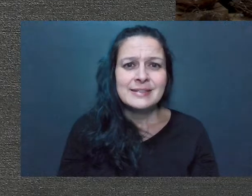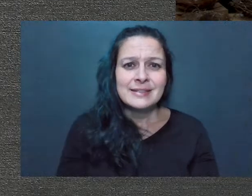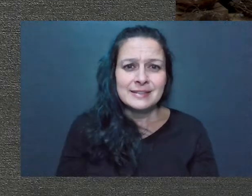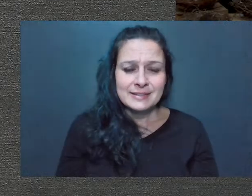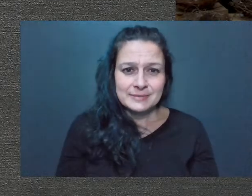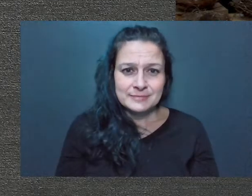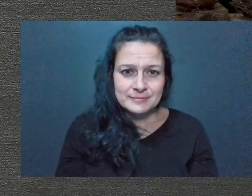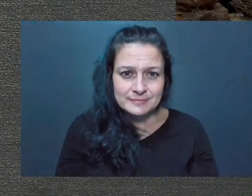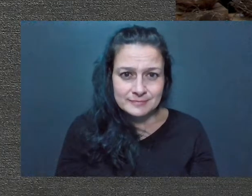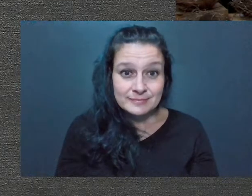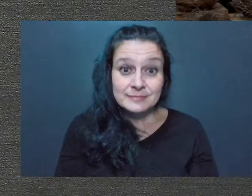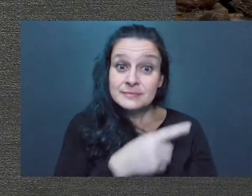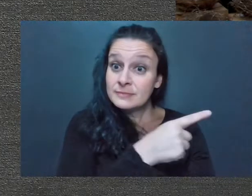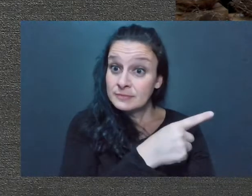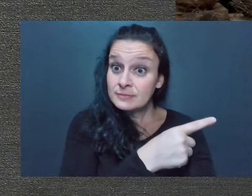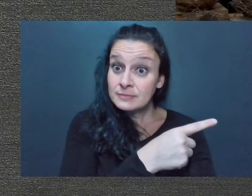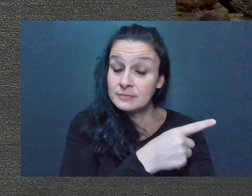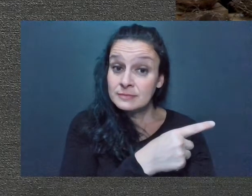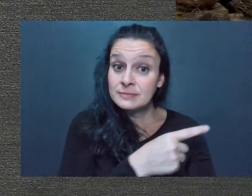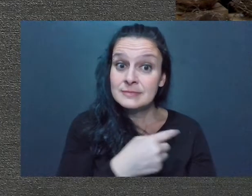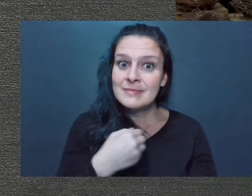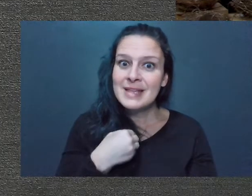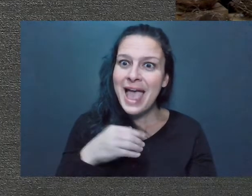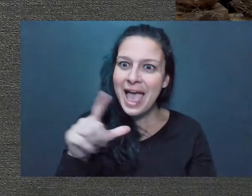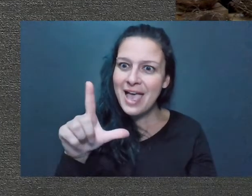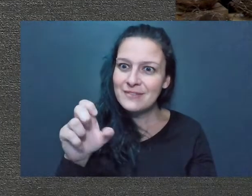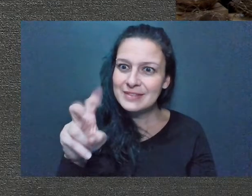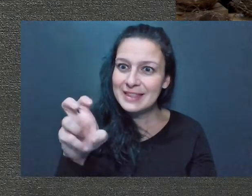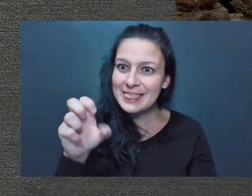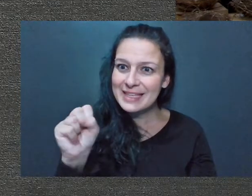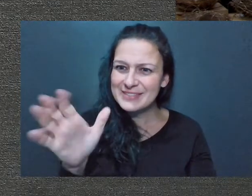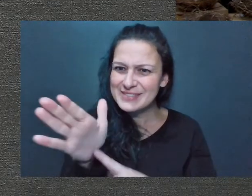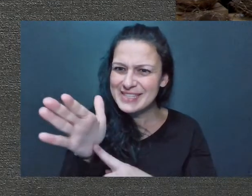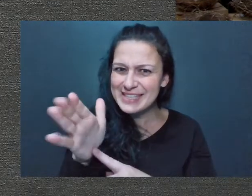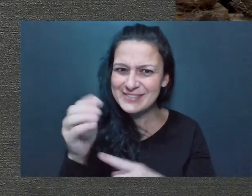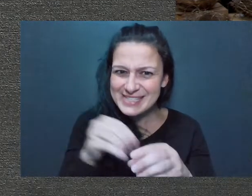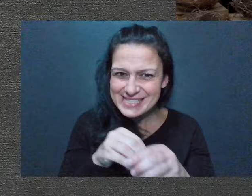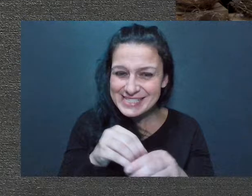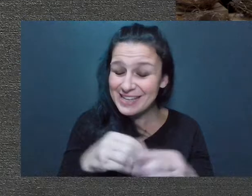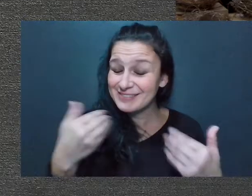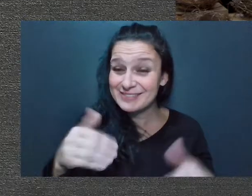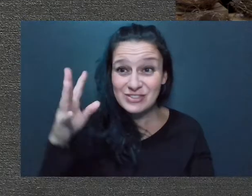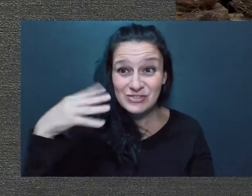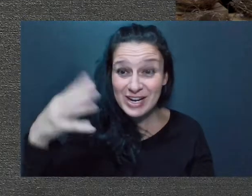And there's one down there that has leaves in it. Isn't that crazy?